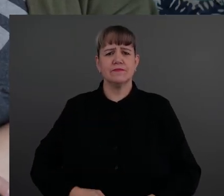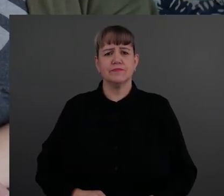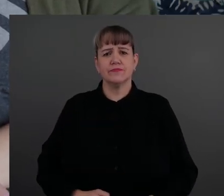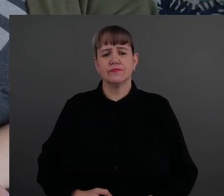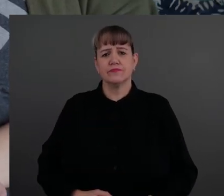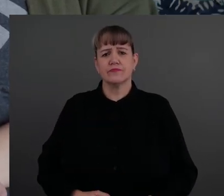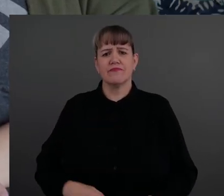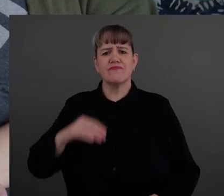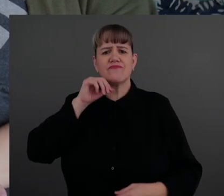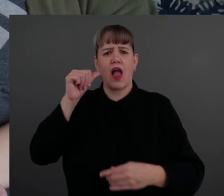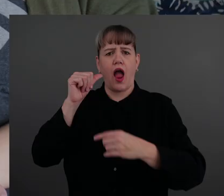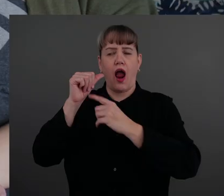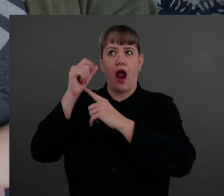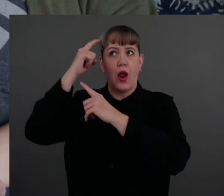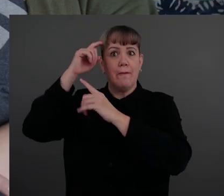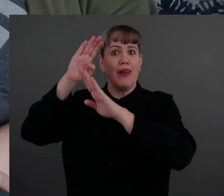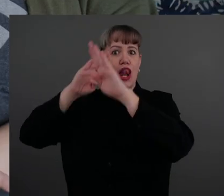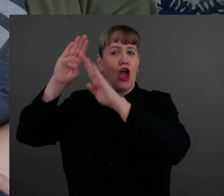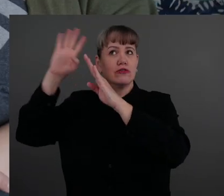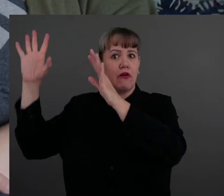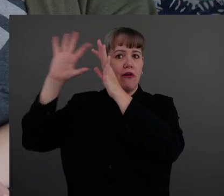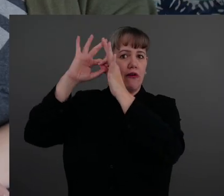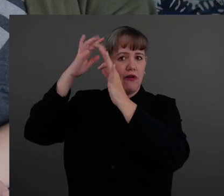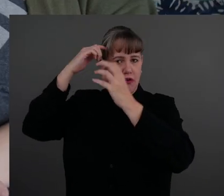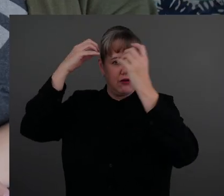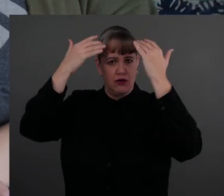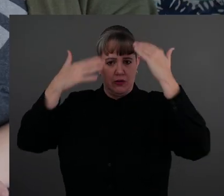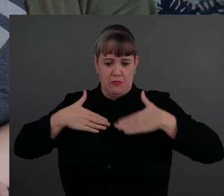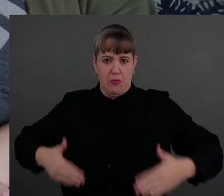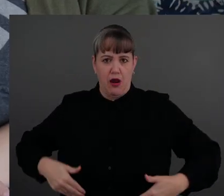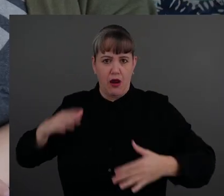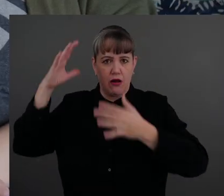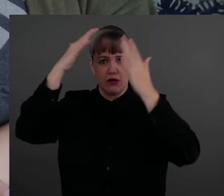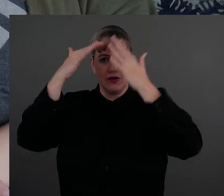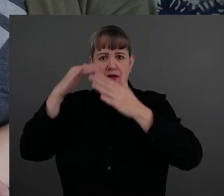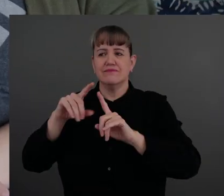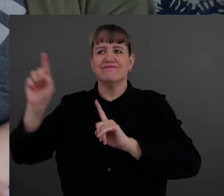Not a mental biological component to it. It's the environmental components of it.